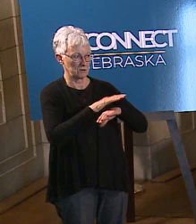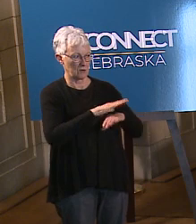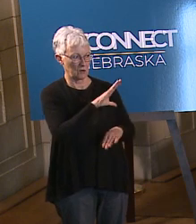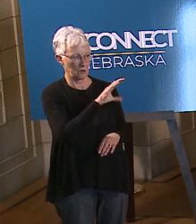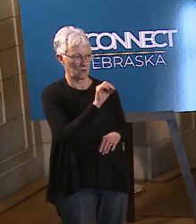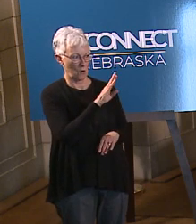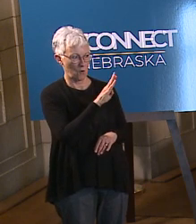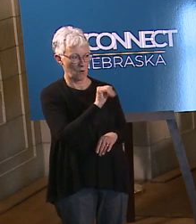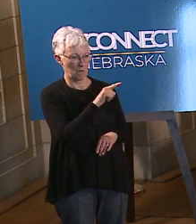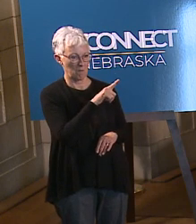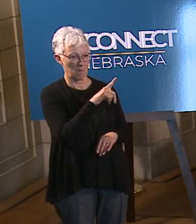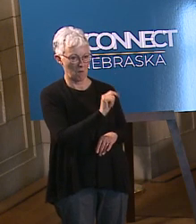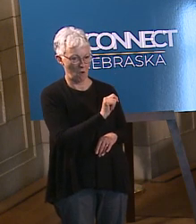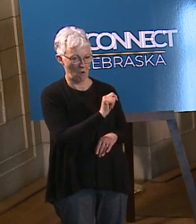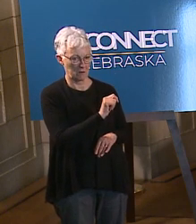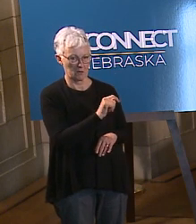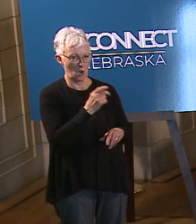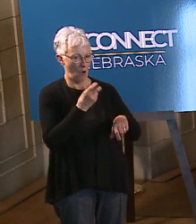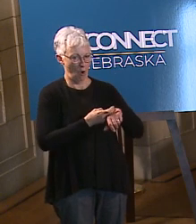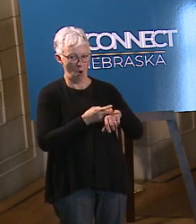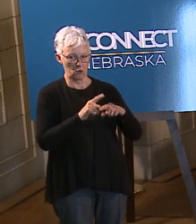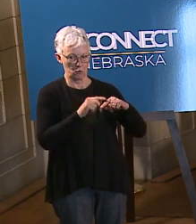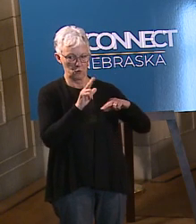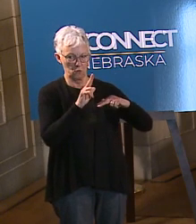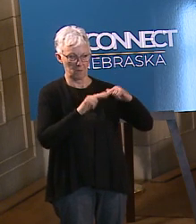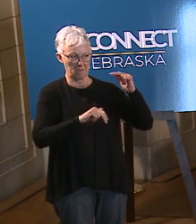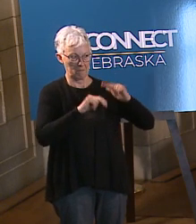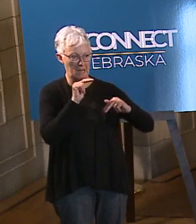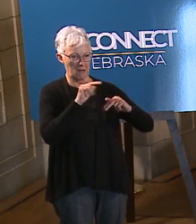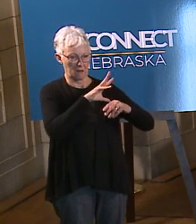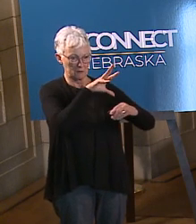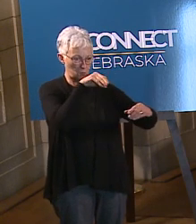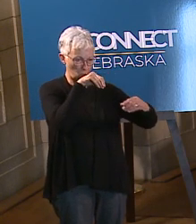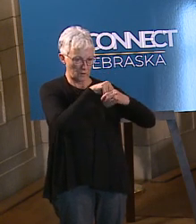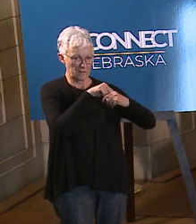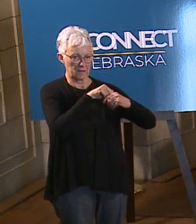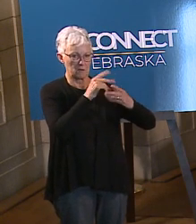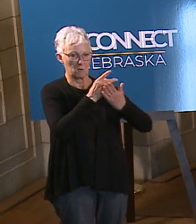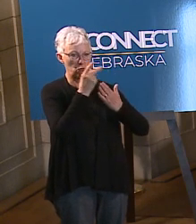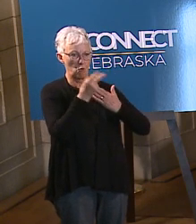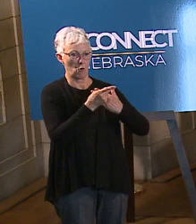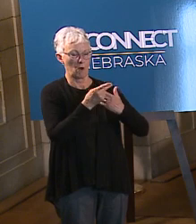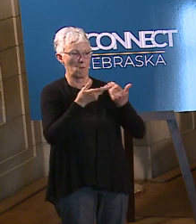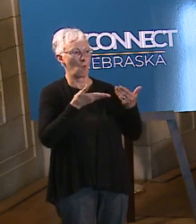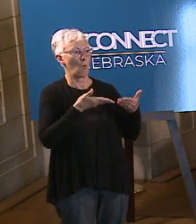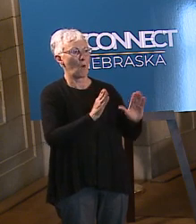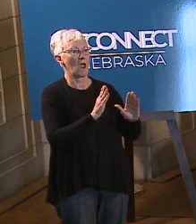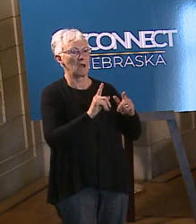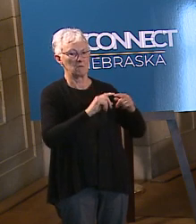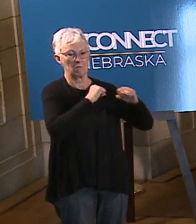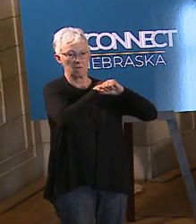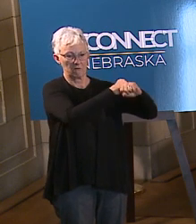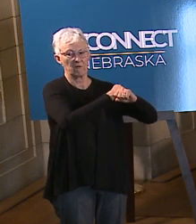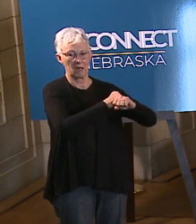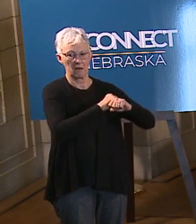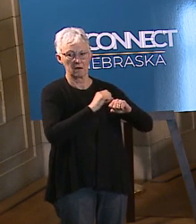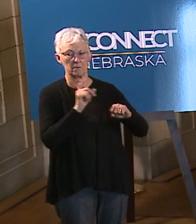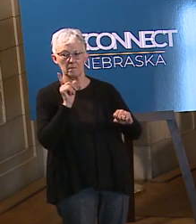DID, BASICALLY BECAUSE OURS WAS